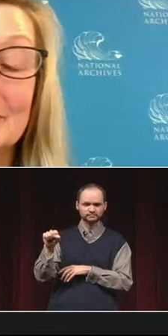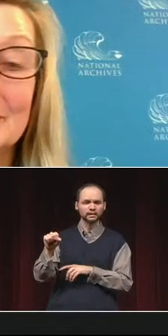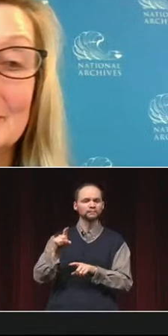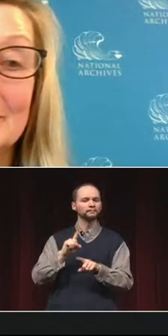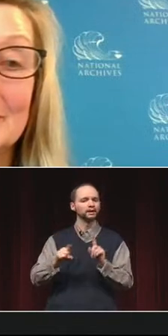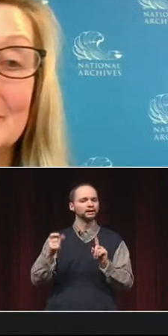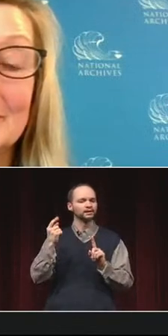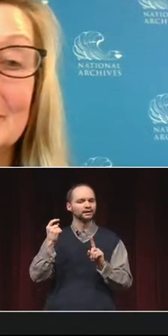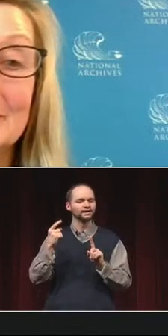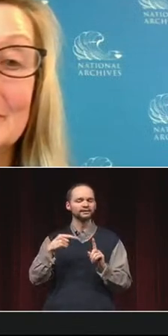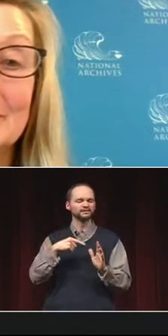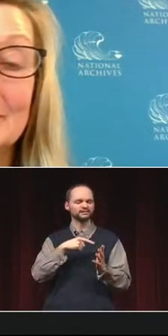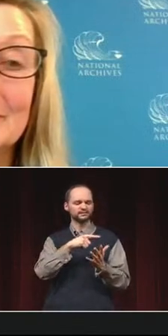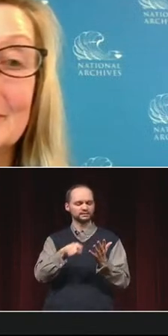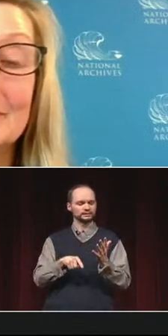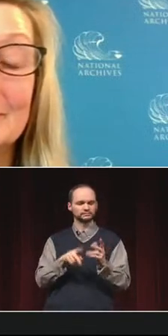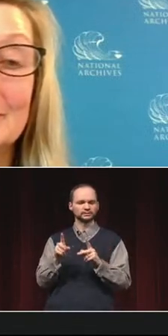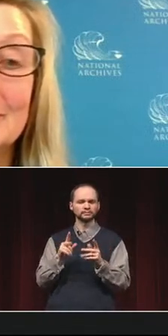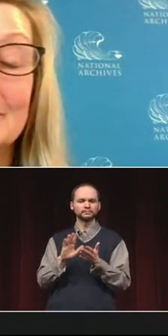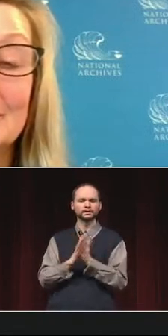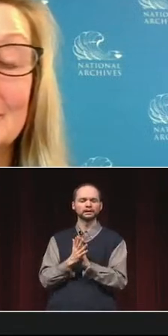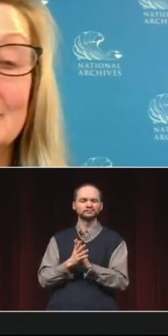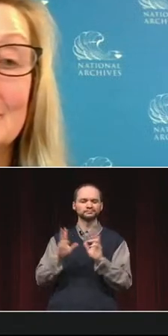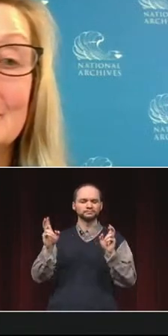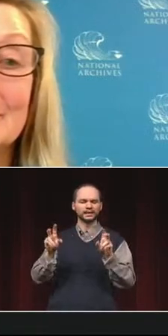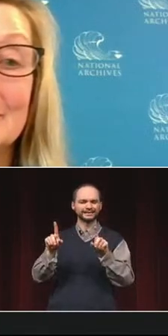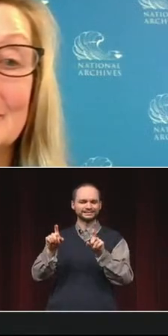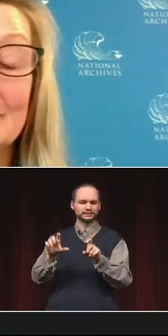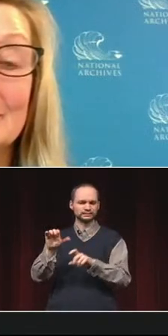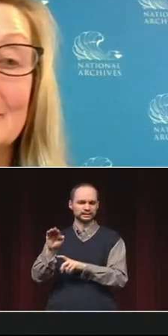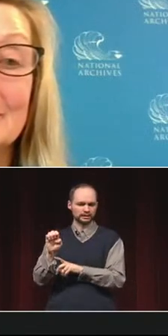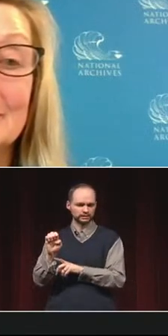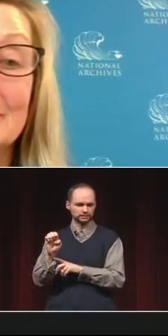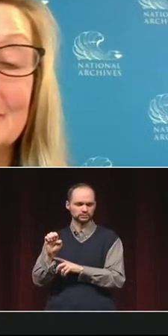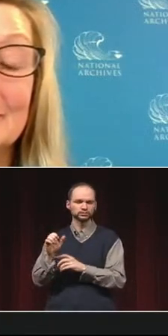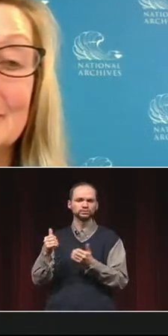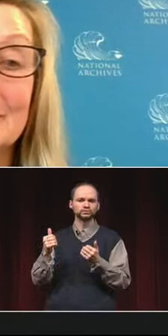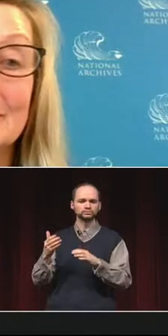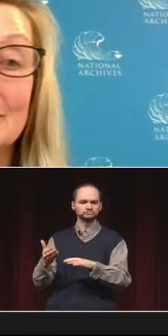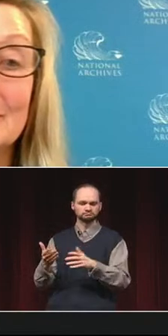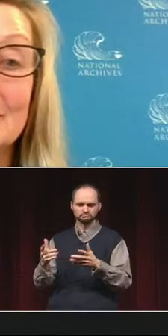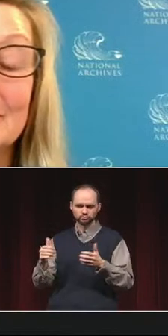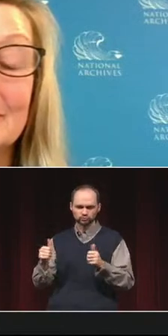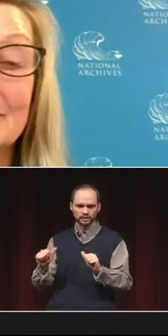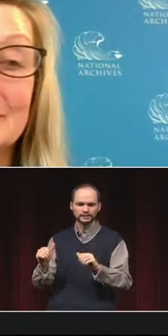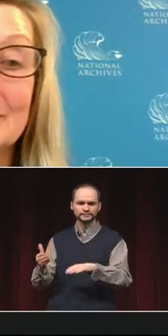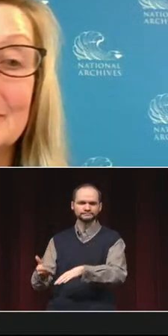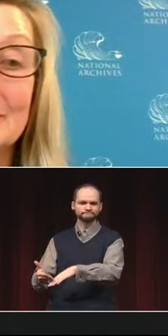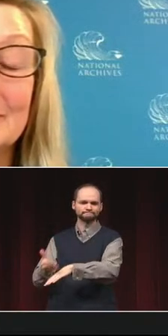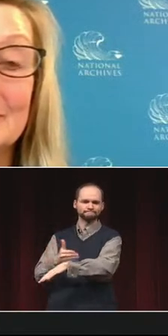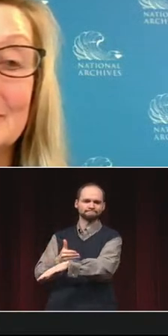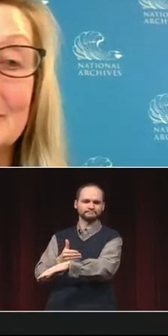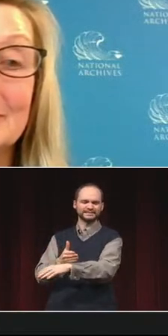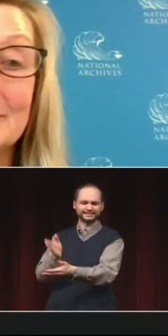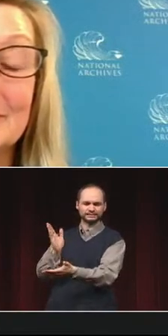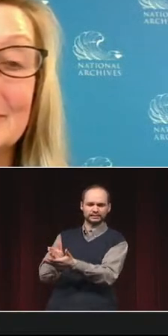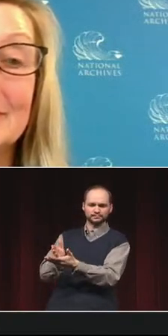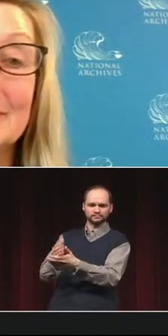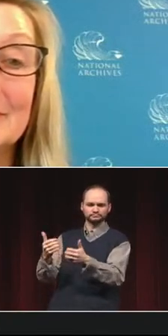as a test case to push forward our agenda to rid the state of the segregation laws. For